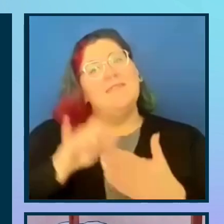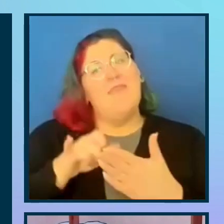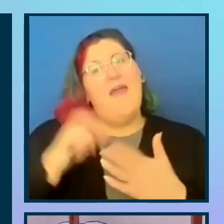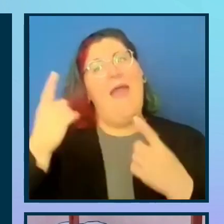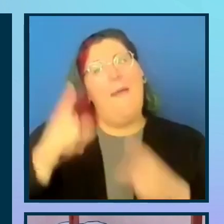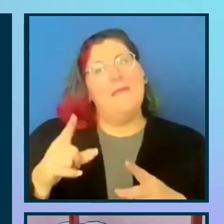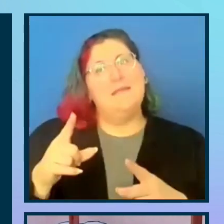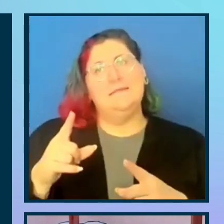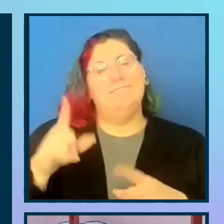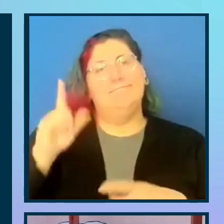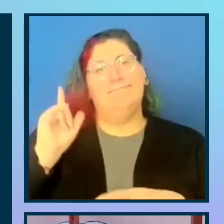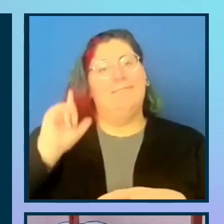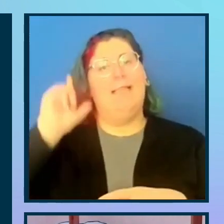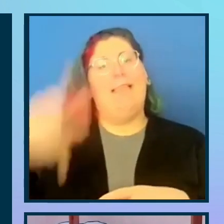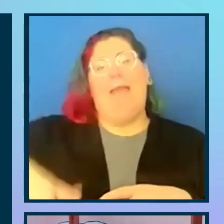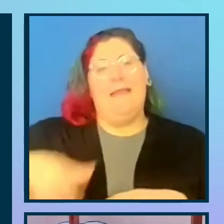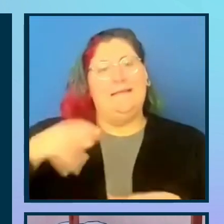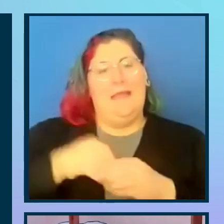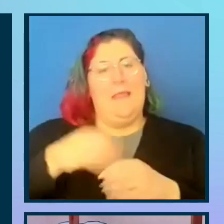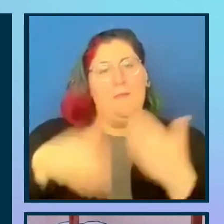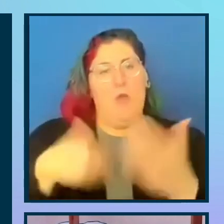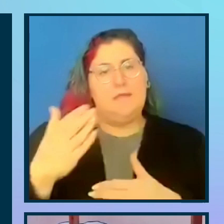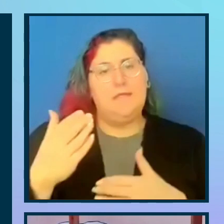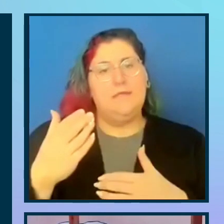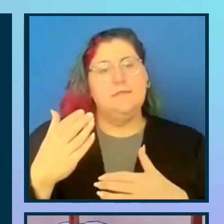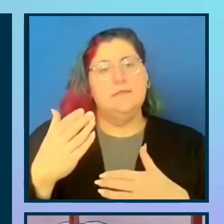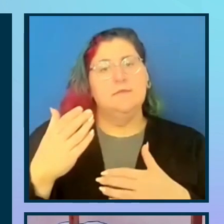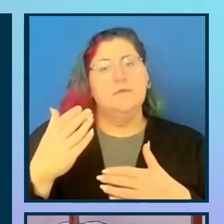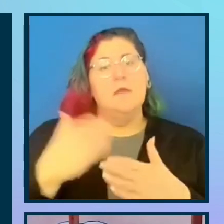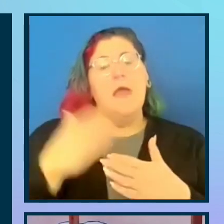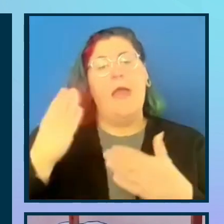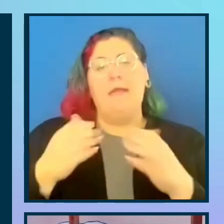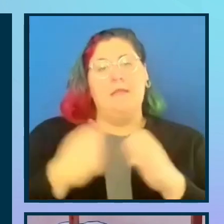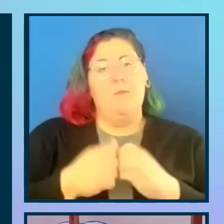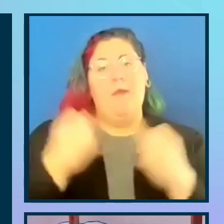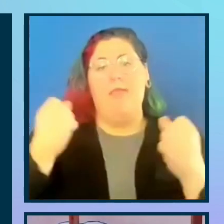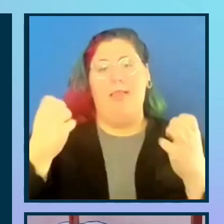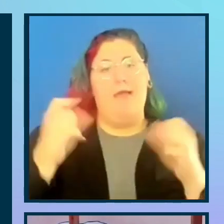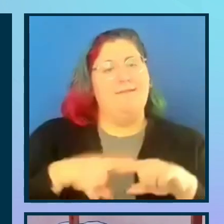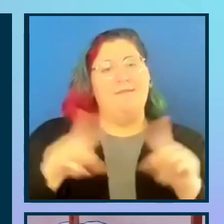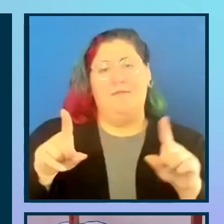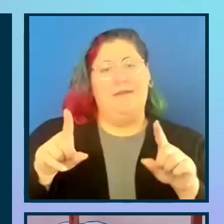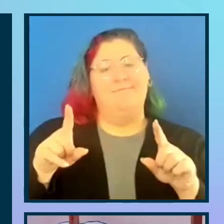we end up with a lot of defects that we have to take back to the development team, possibly even to the designers, to get everything fixed,